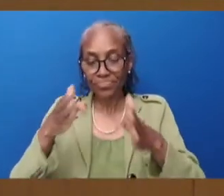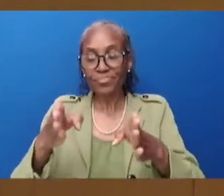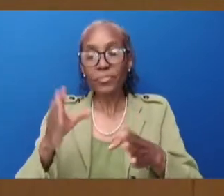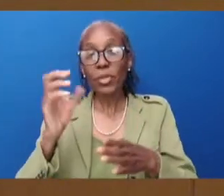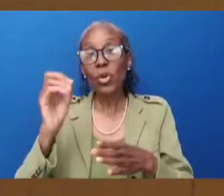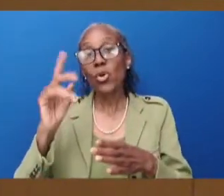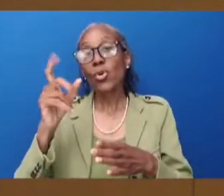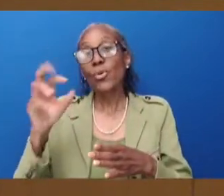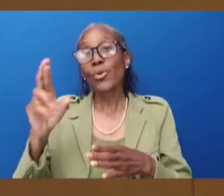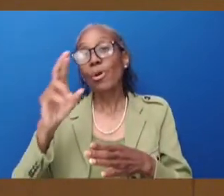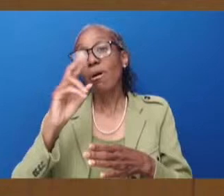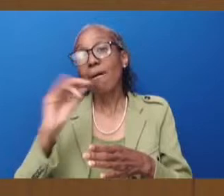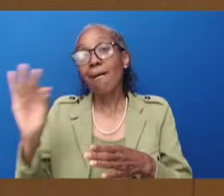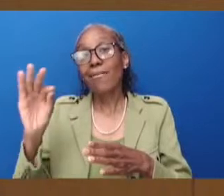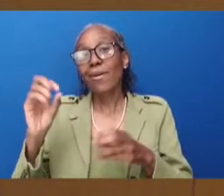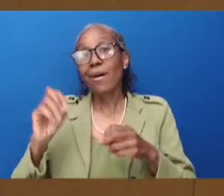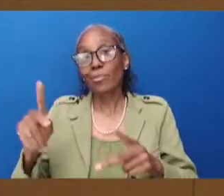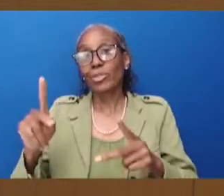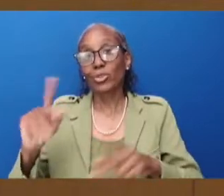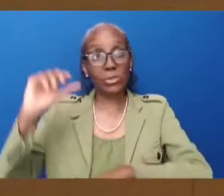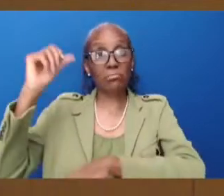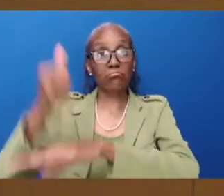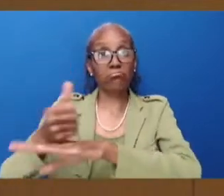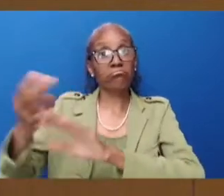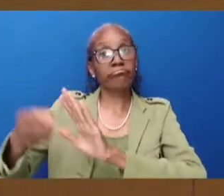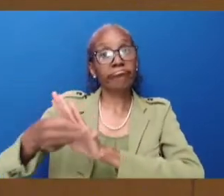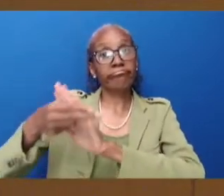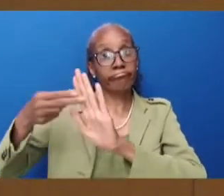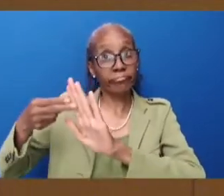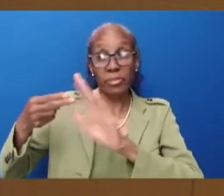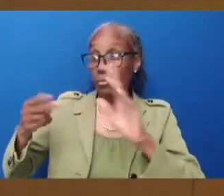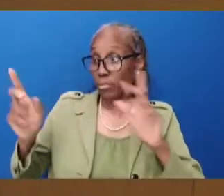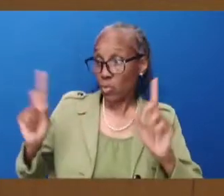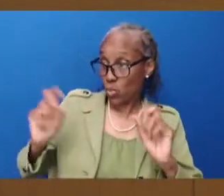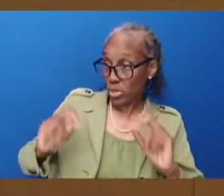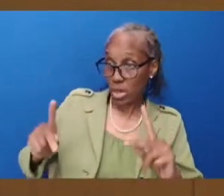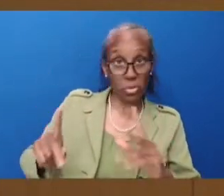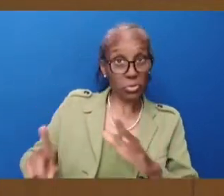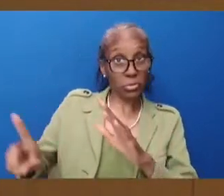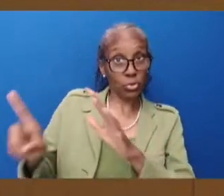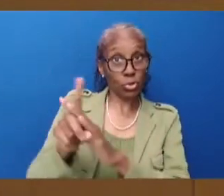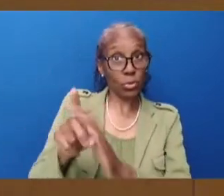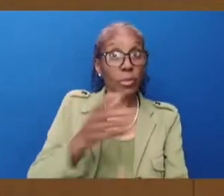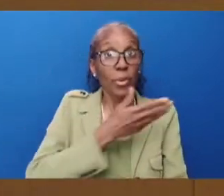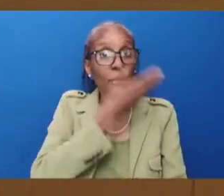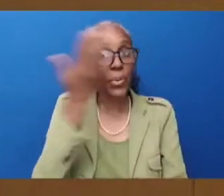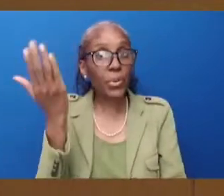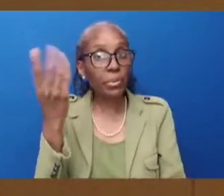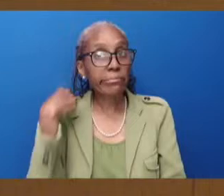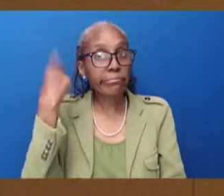THIS IS A DESIGNATED CORRIDOR OF